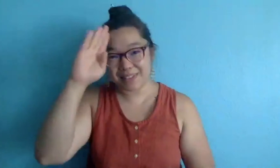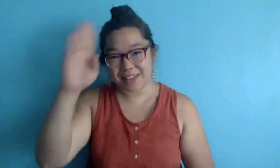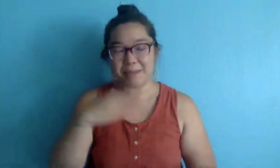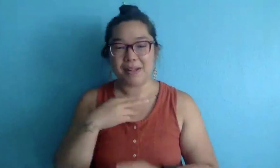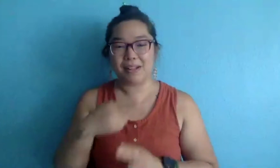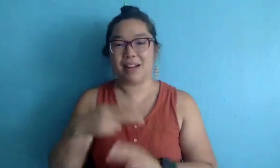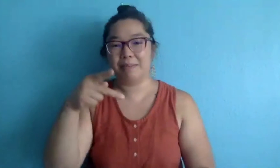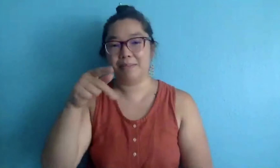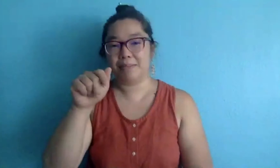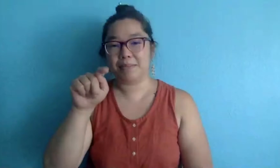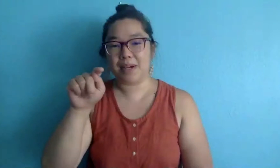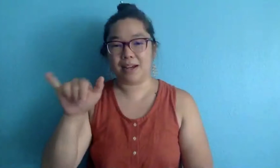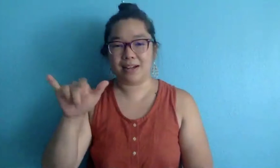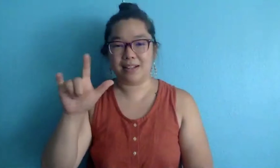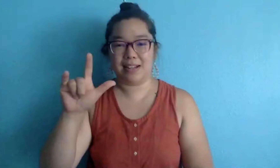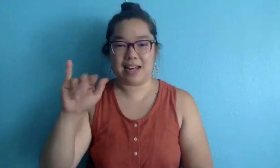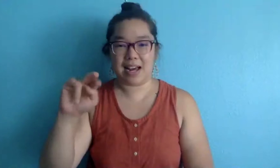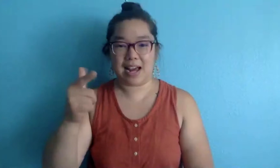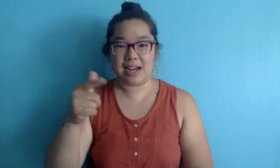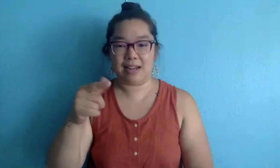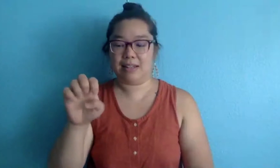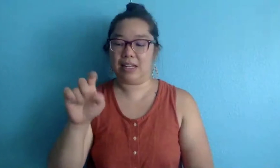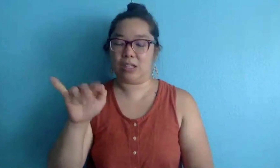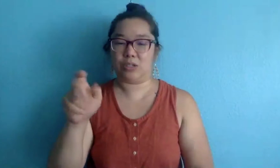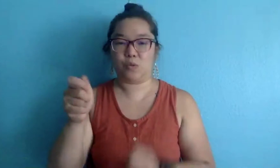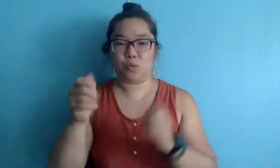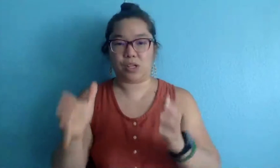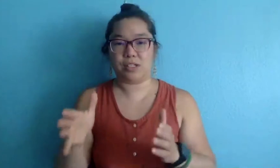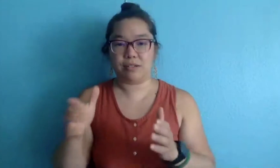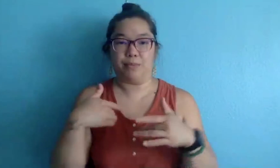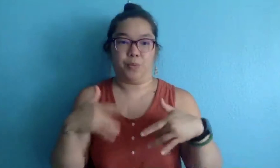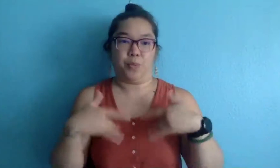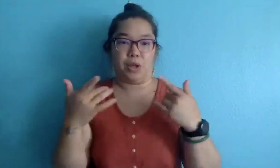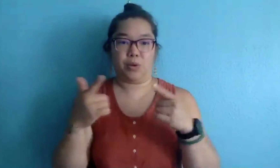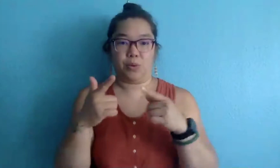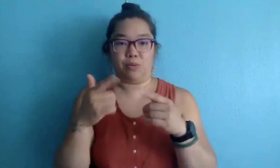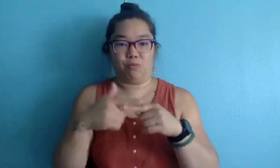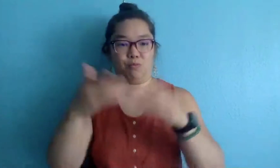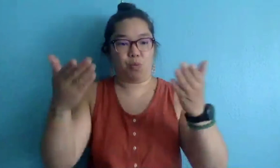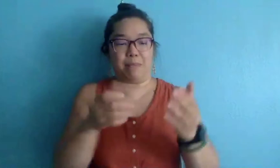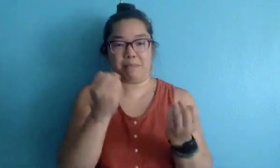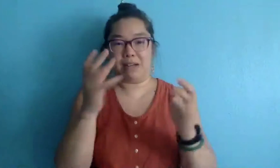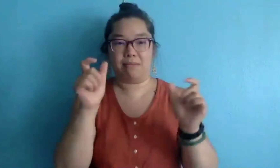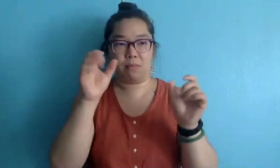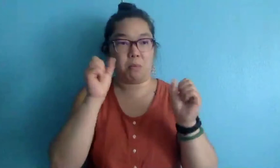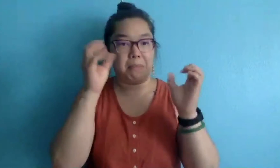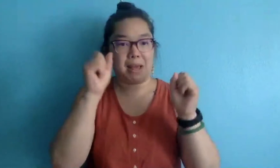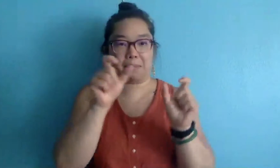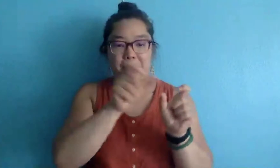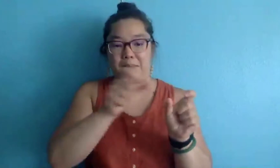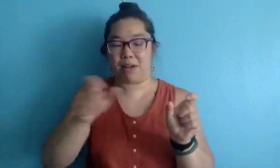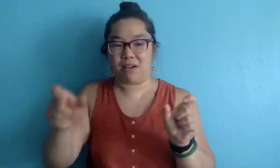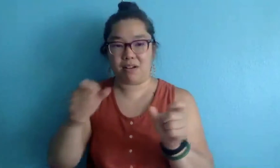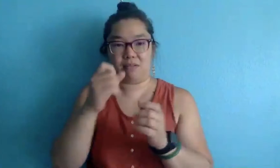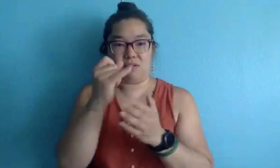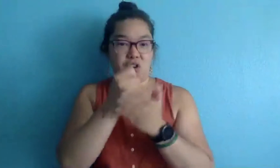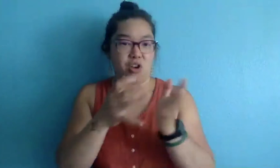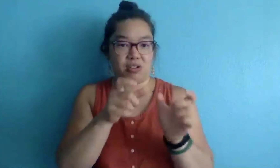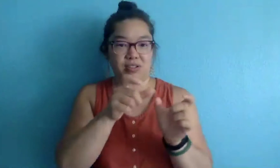Hello, I'm Patty Liang, Deaf Spotlight's Executive Director. I'm thrilled to welcome the many incredible artists